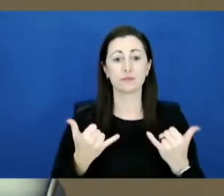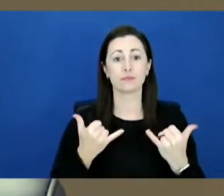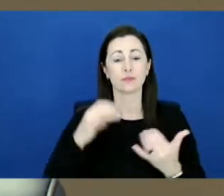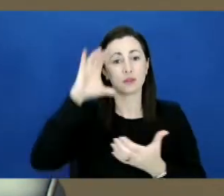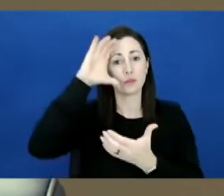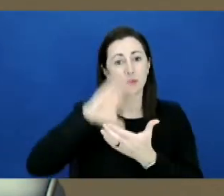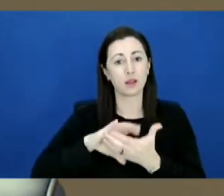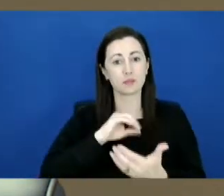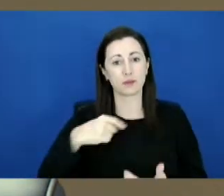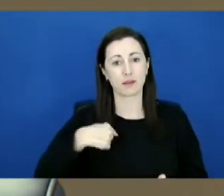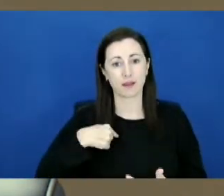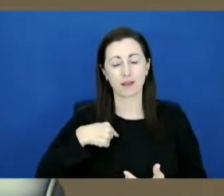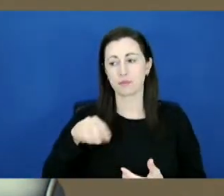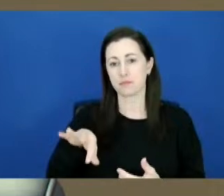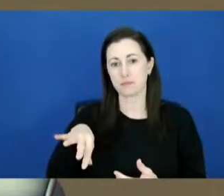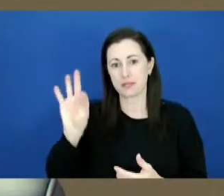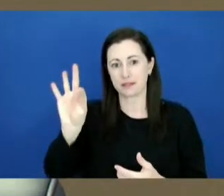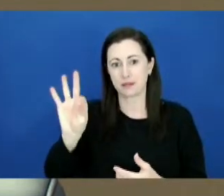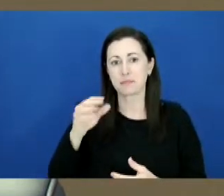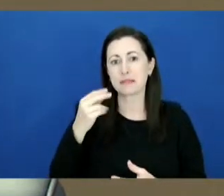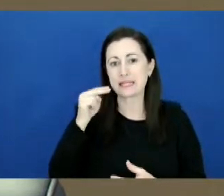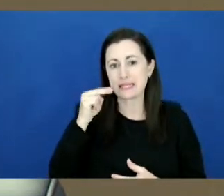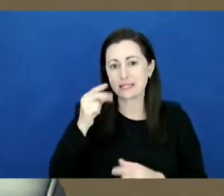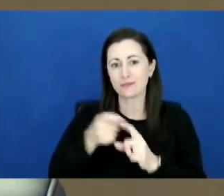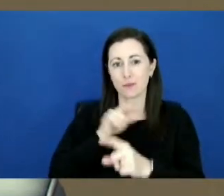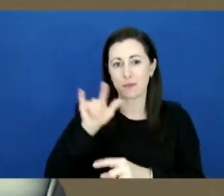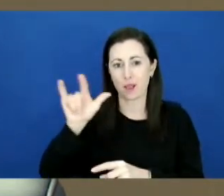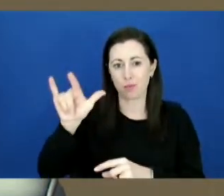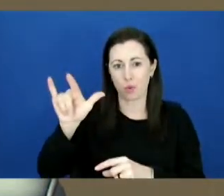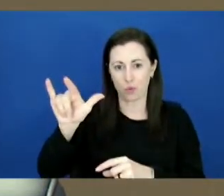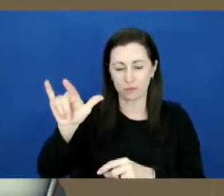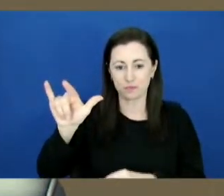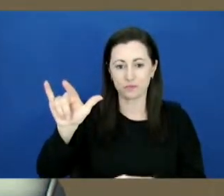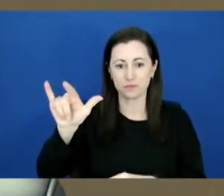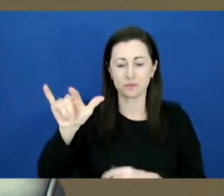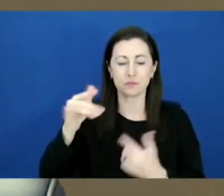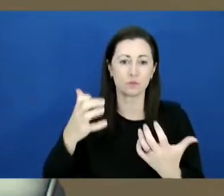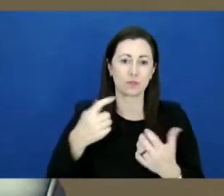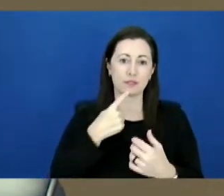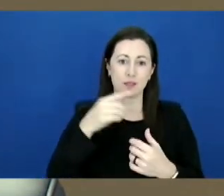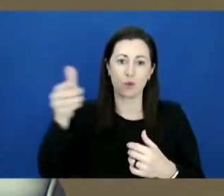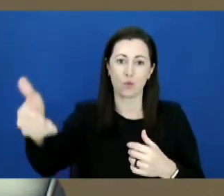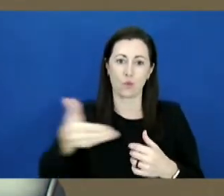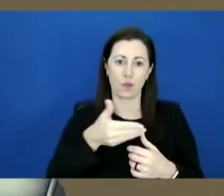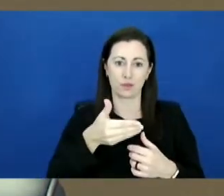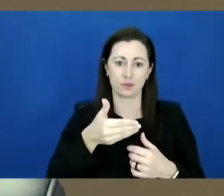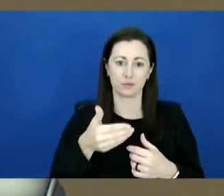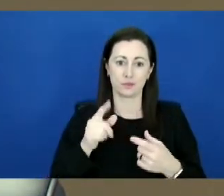TOMORROW. AND TODAY, MY HUSBAND AND I GOT